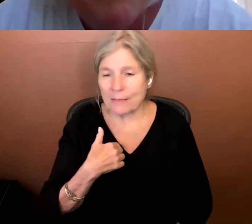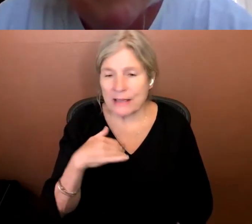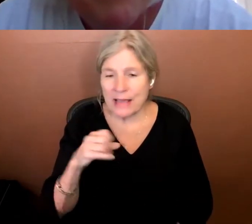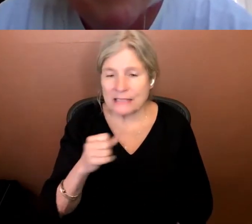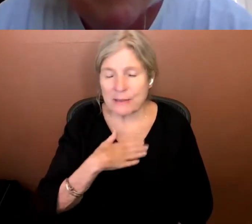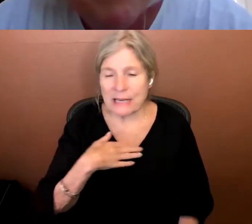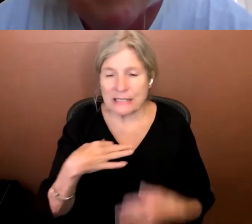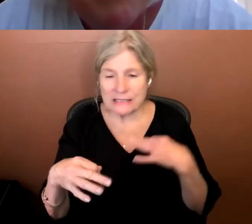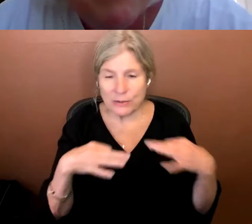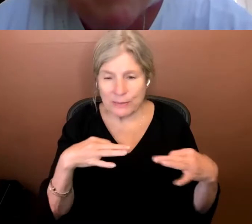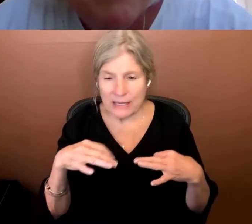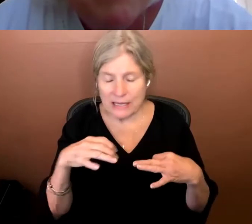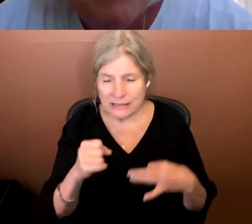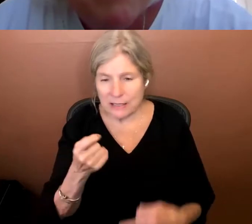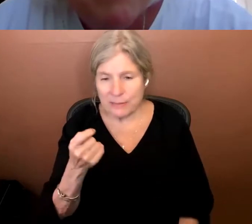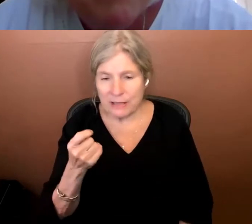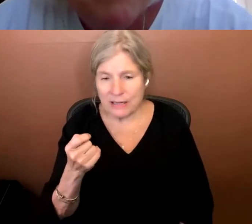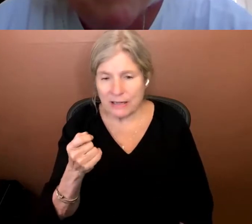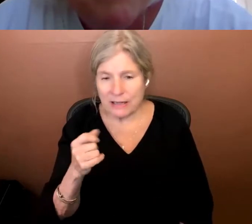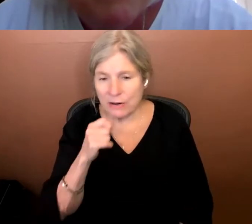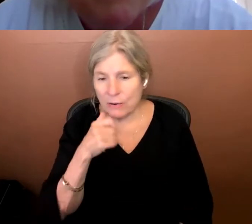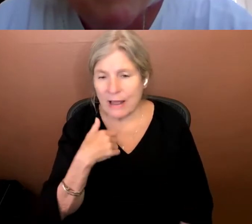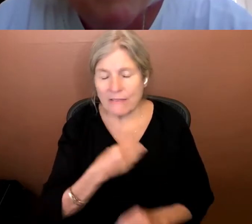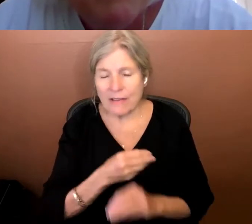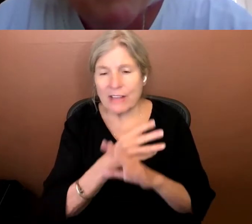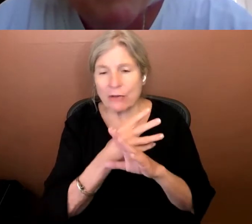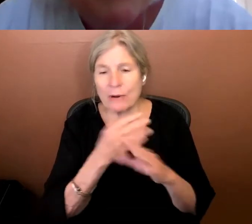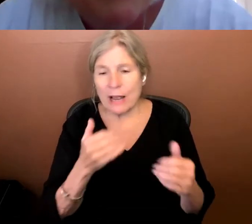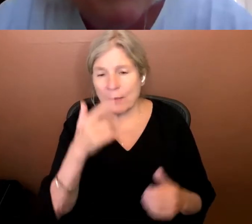, I don't have a video right now. I'm in a very small